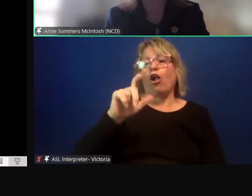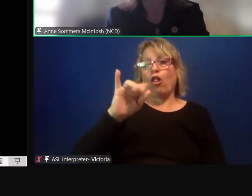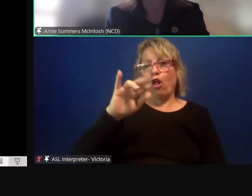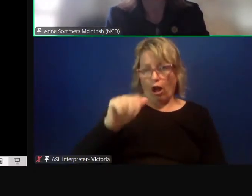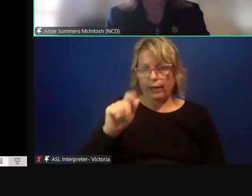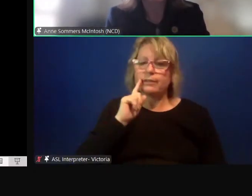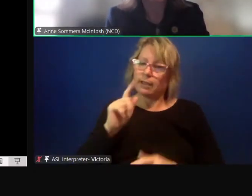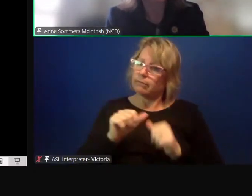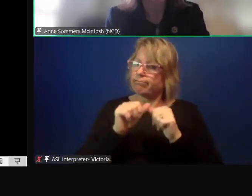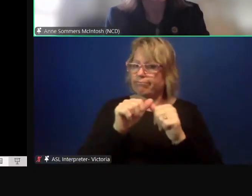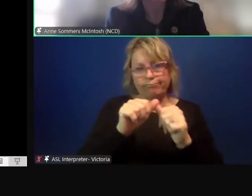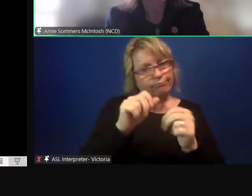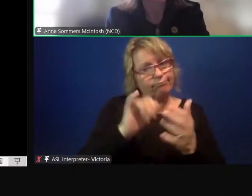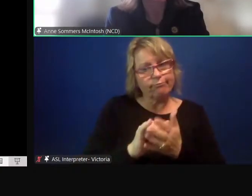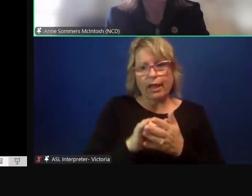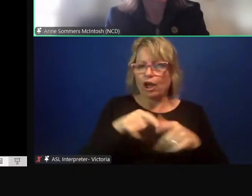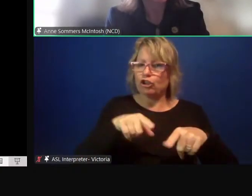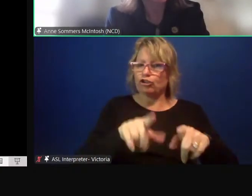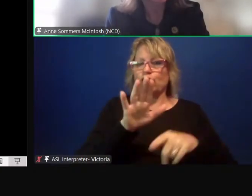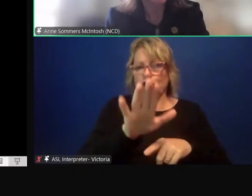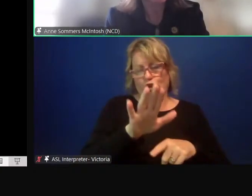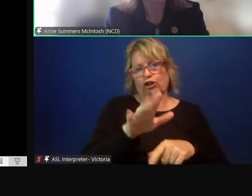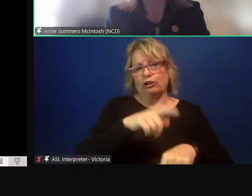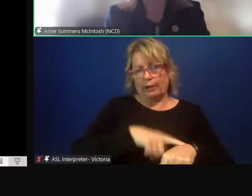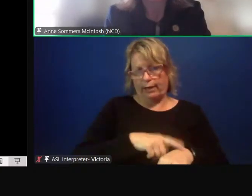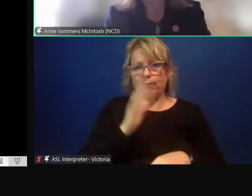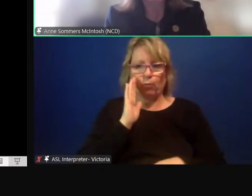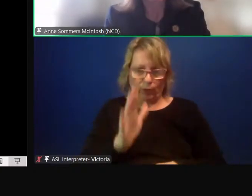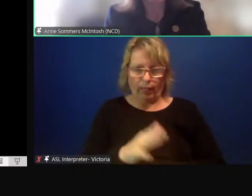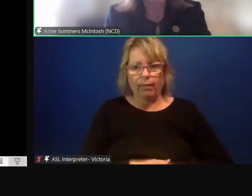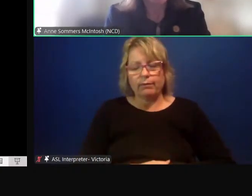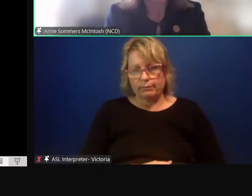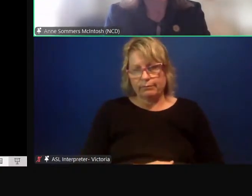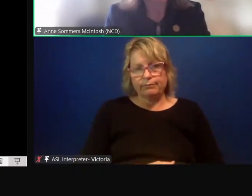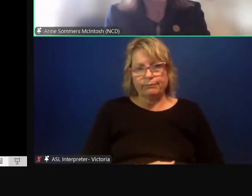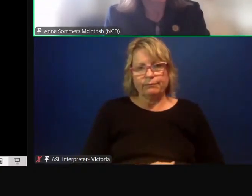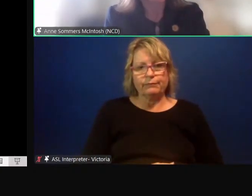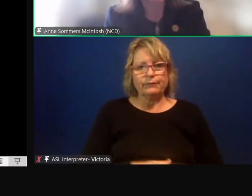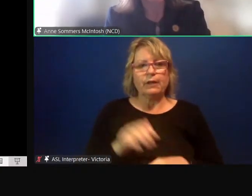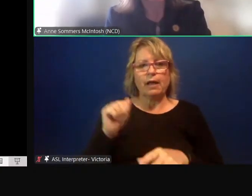focus and priority during her own tenure. Andres and I made many health equity